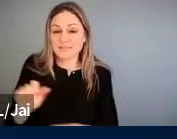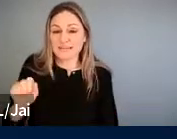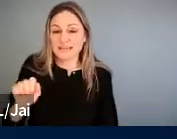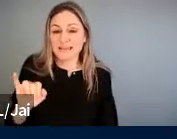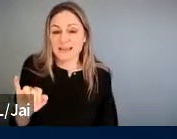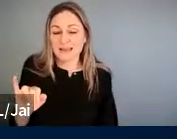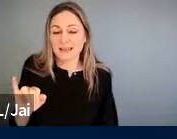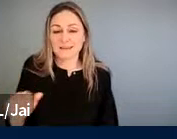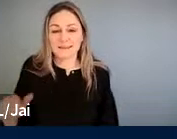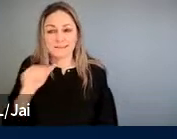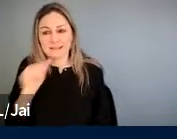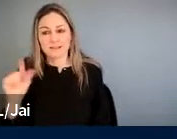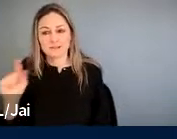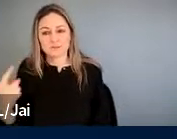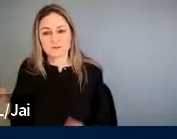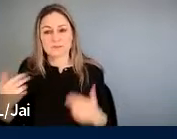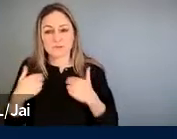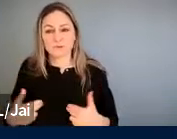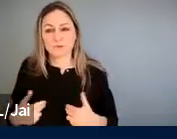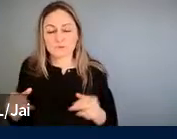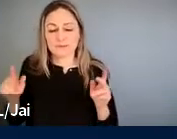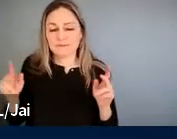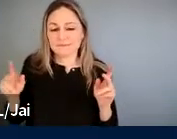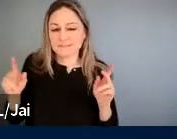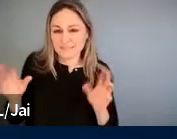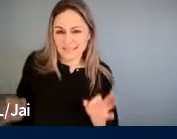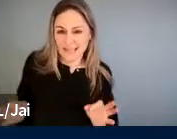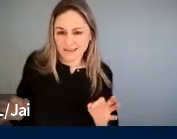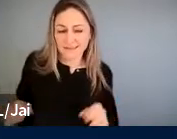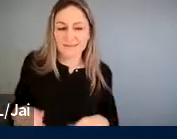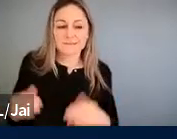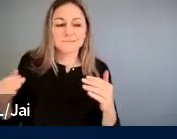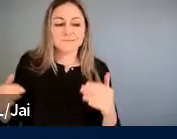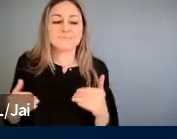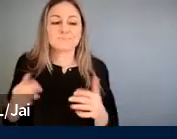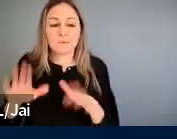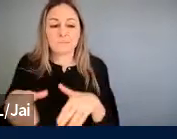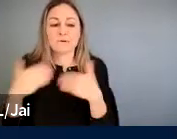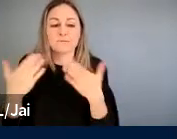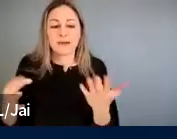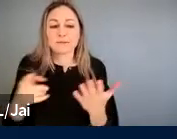not just a human determination. And then providing those beneficiaries with ongoing